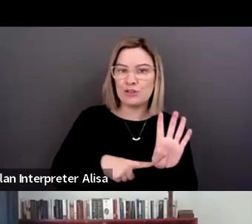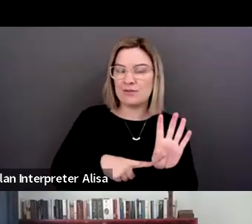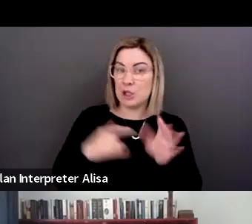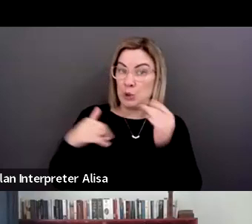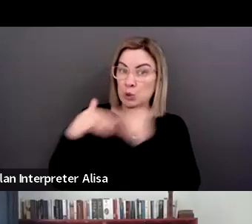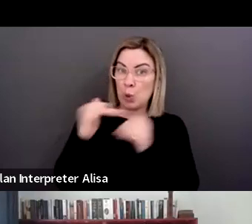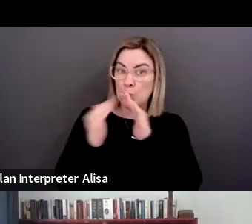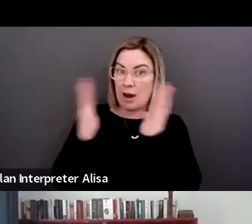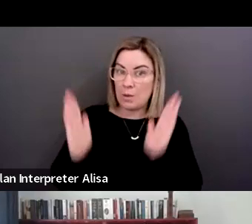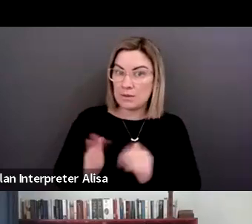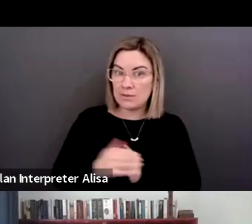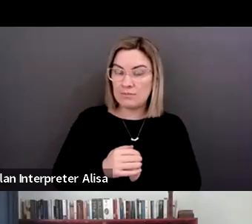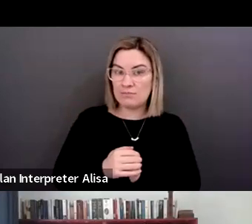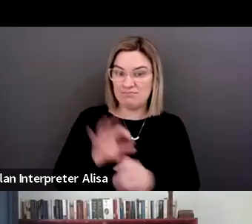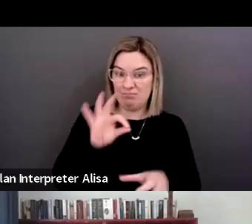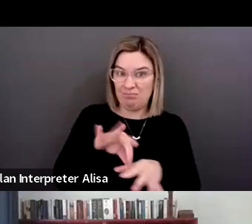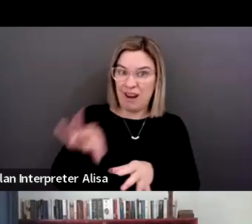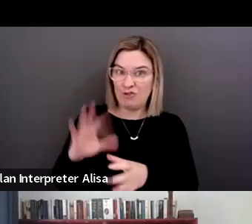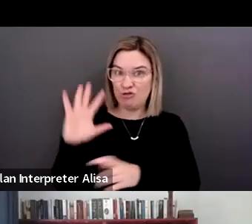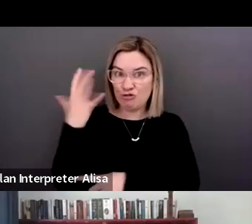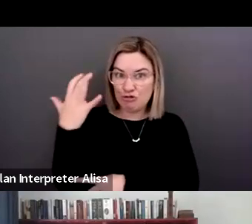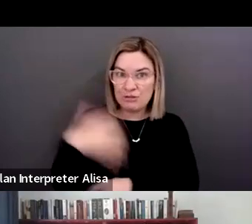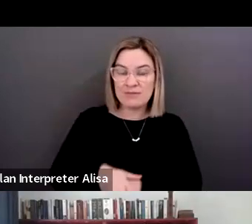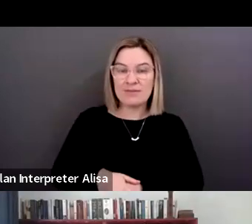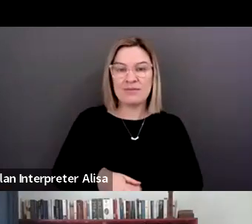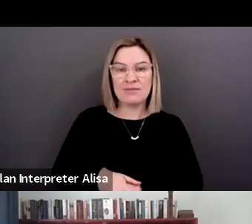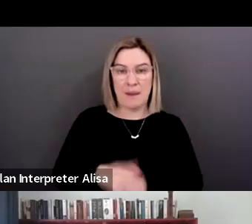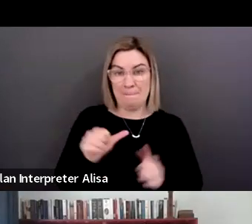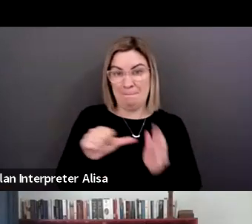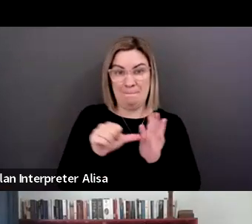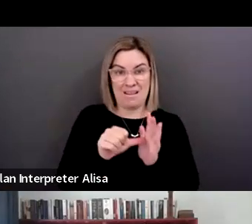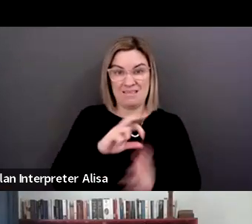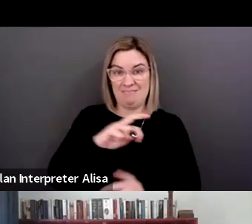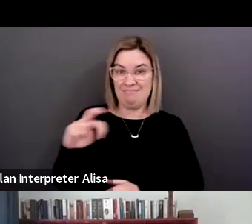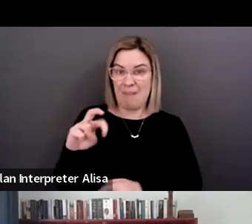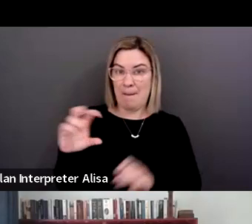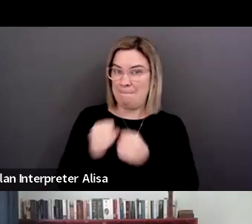But those funds are then going through climate solutions, renewable energy,